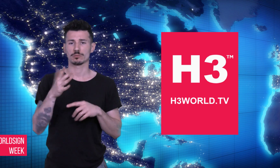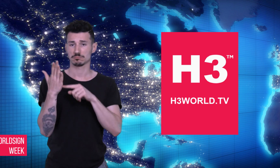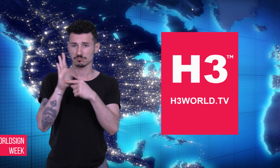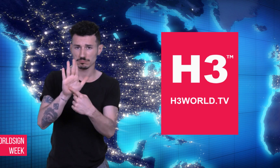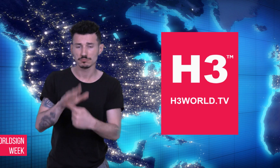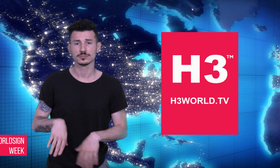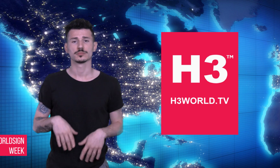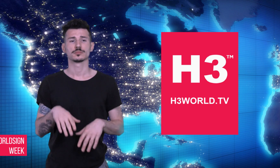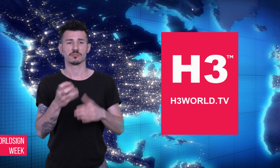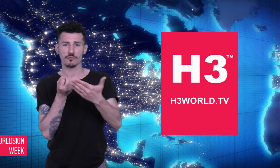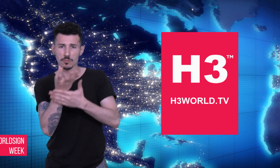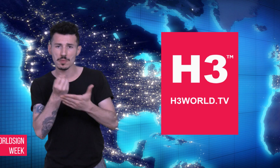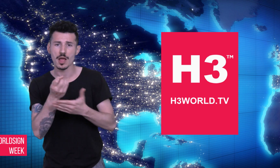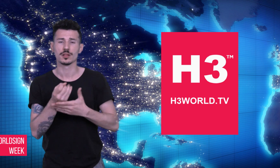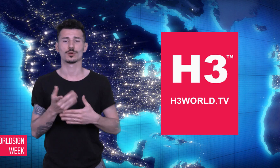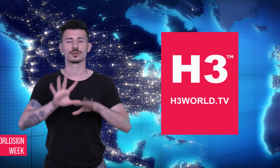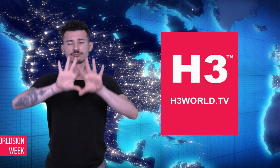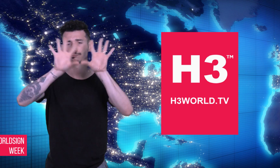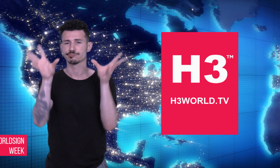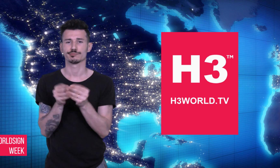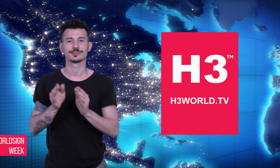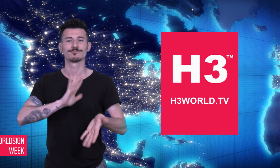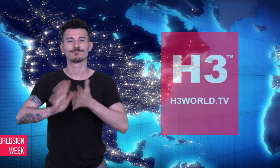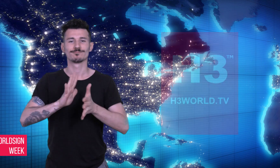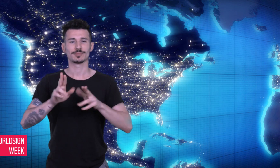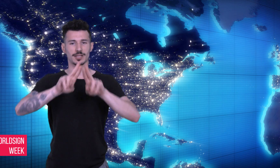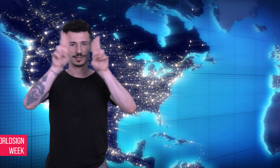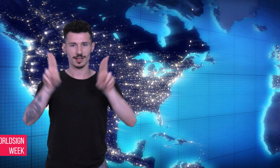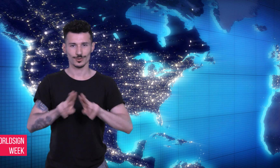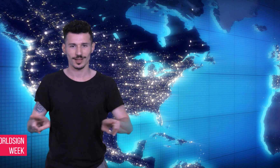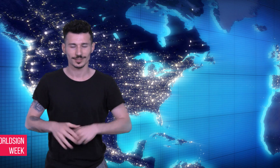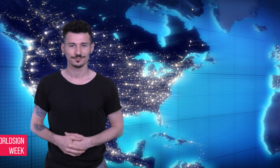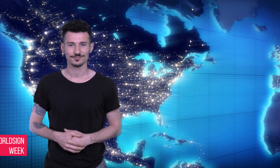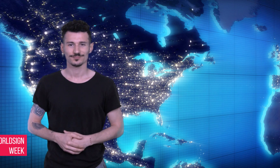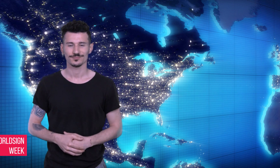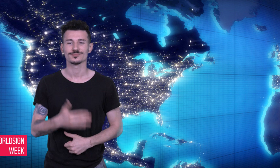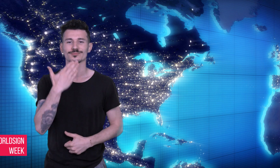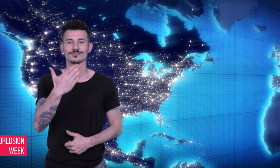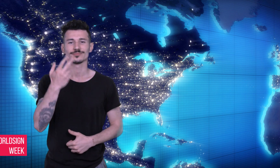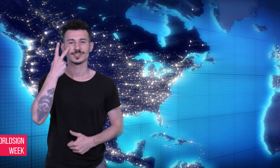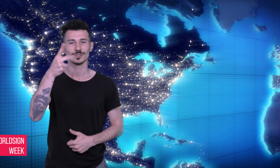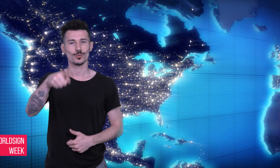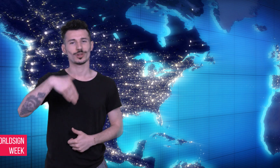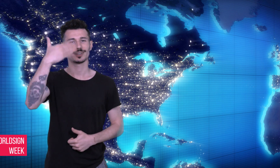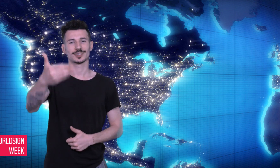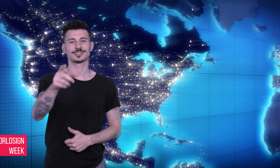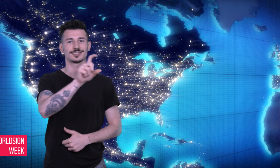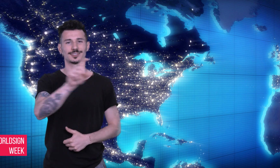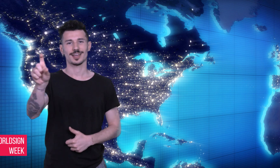all in International Sign. See you next week.